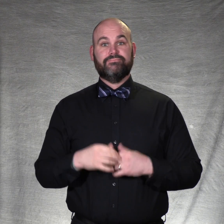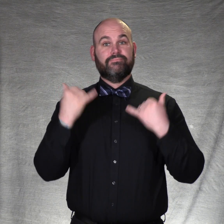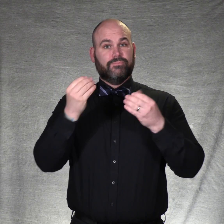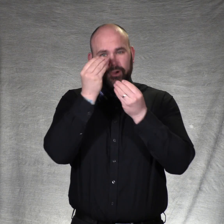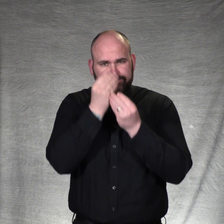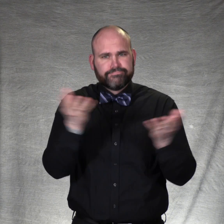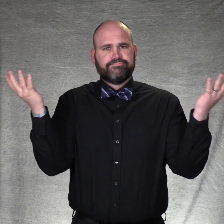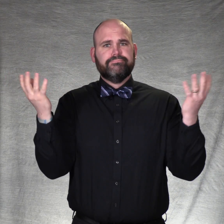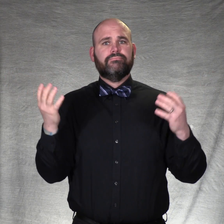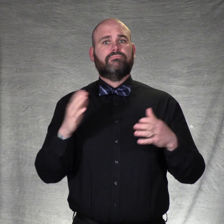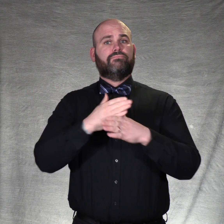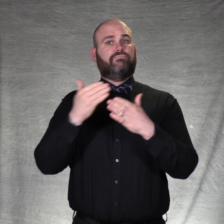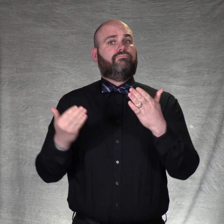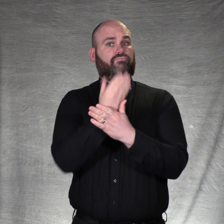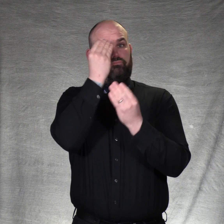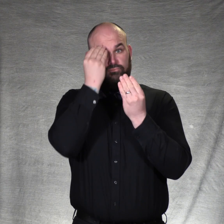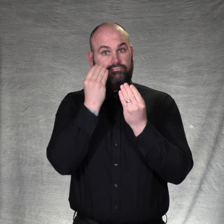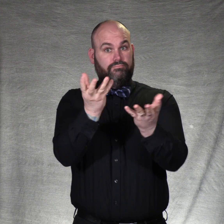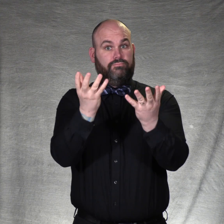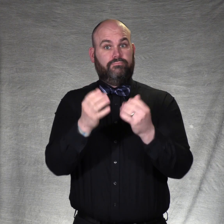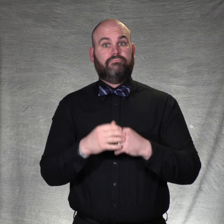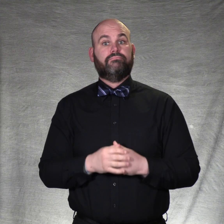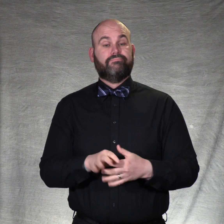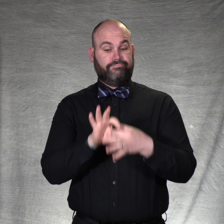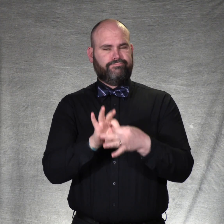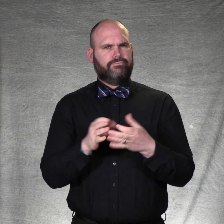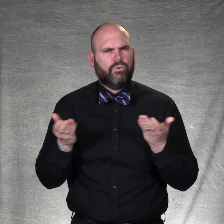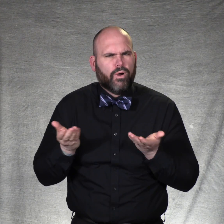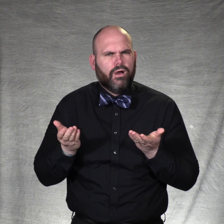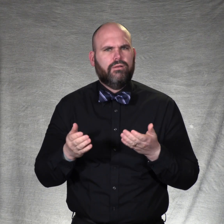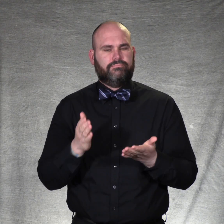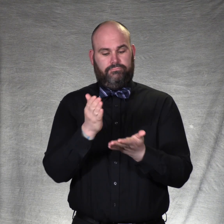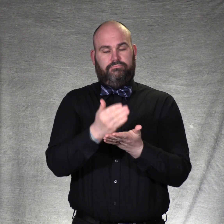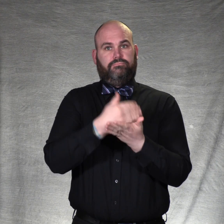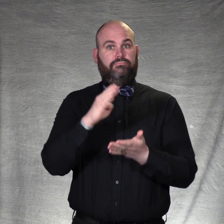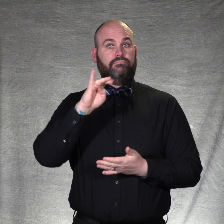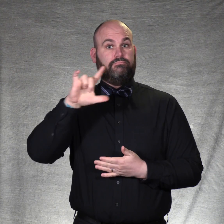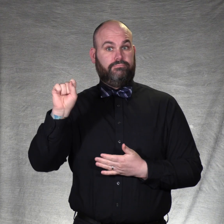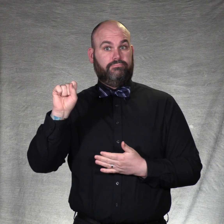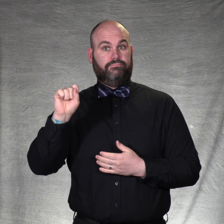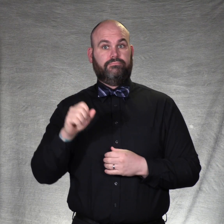In this update, we will share new information about the budget bills,